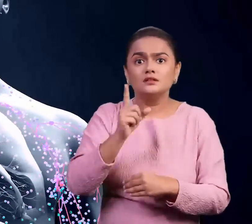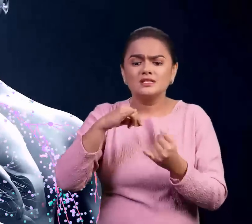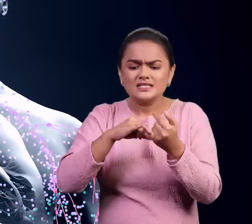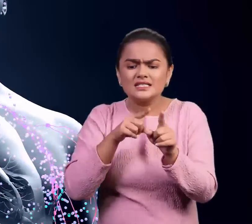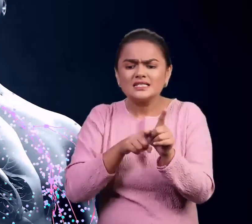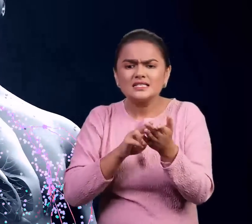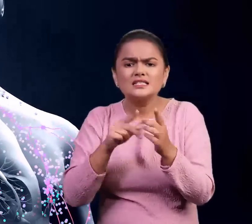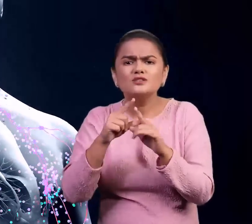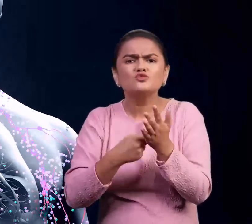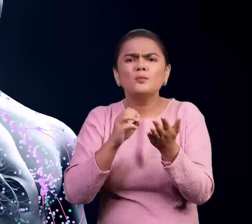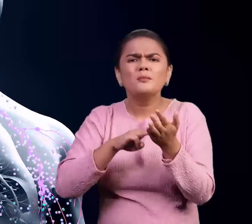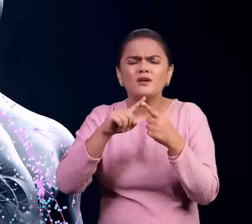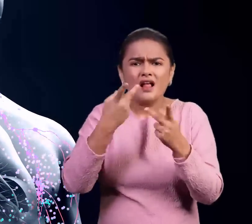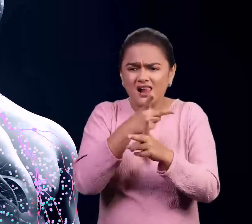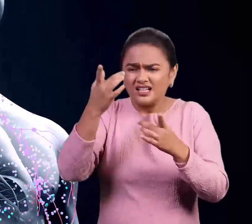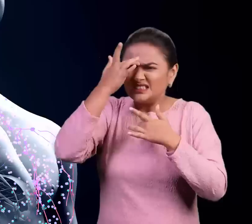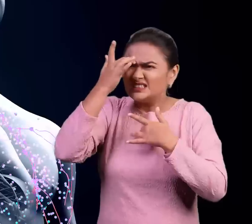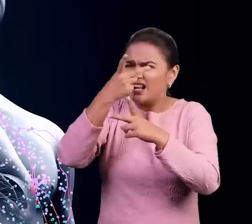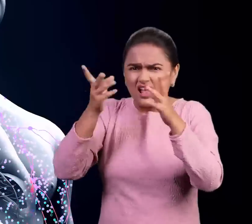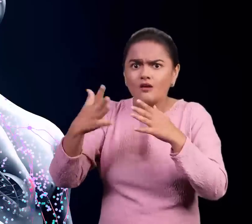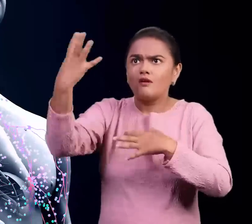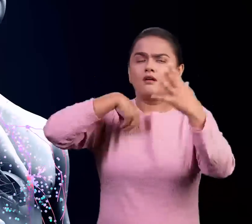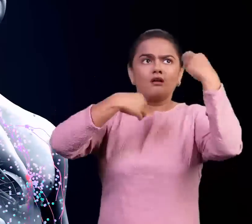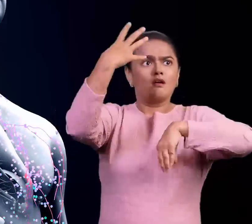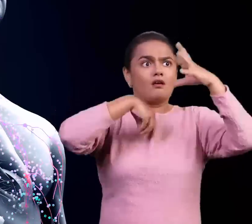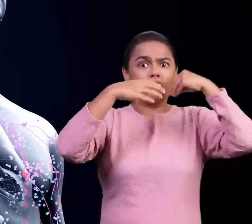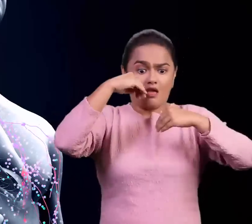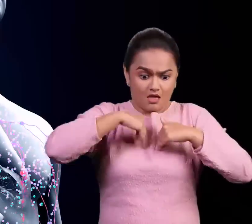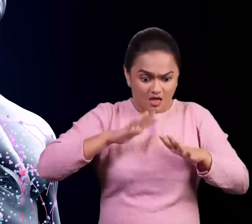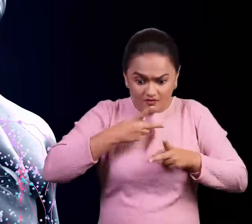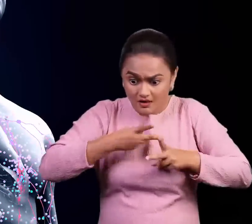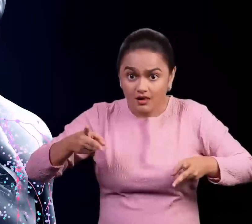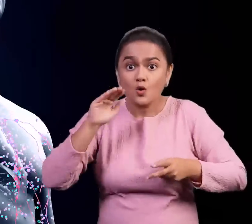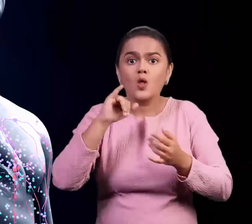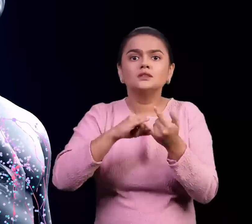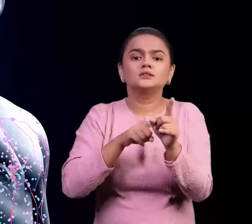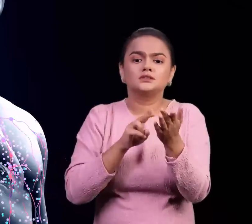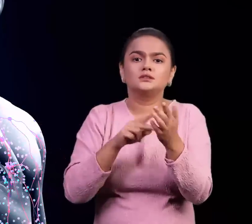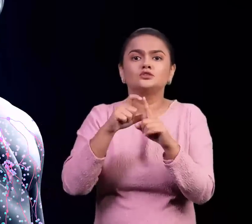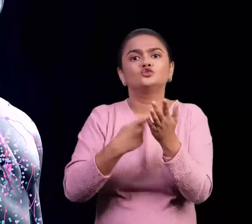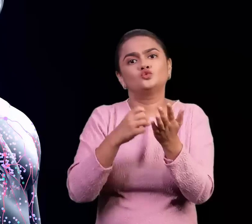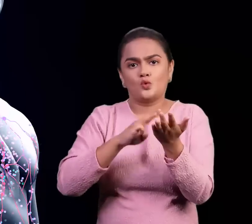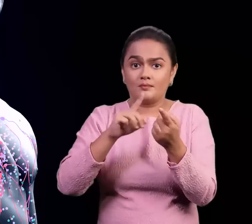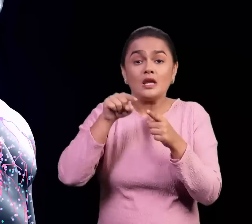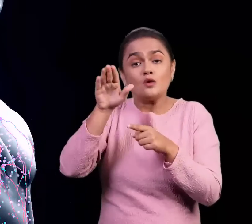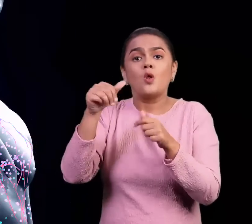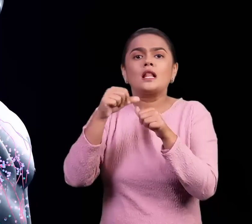Syndrome is a collection of medical conditions that occur together. This is AIDS.